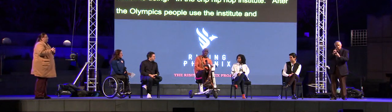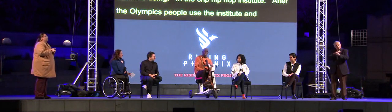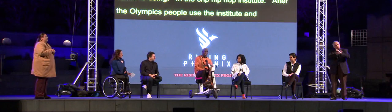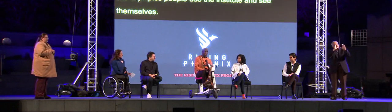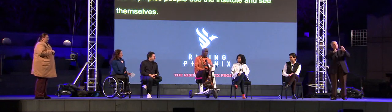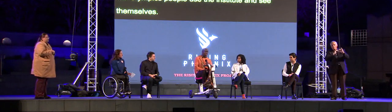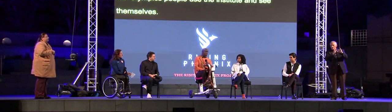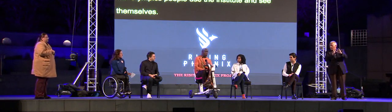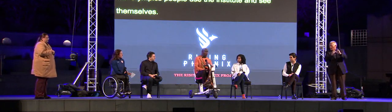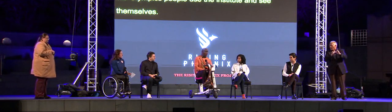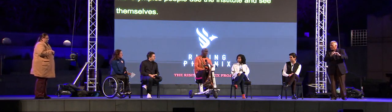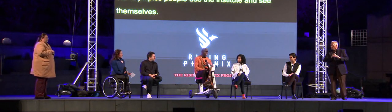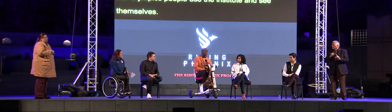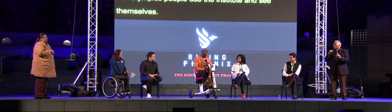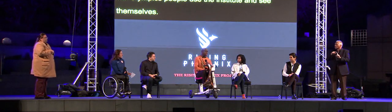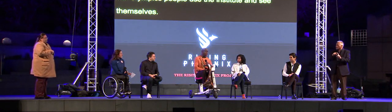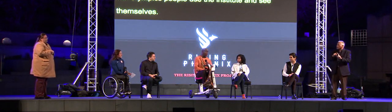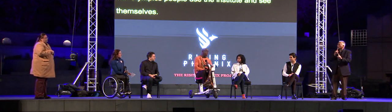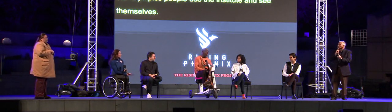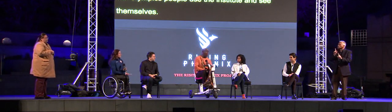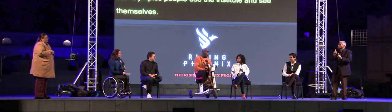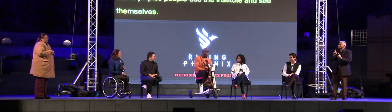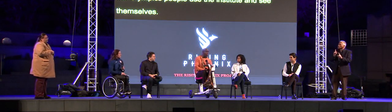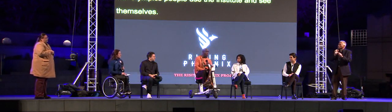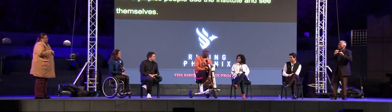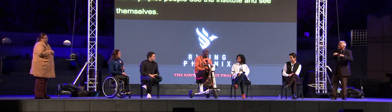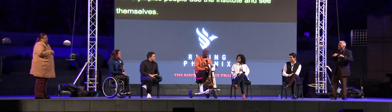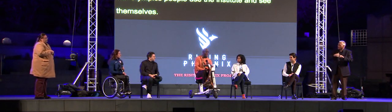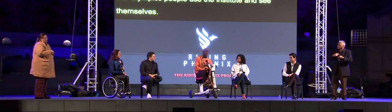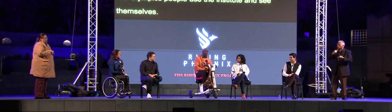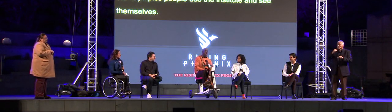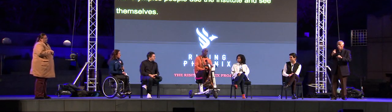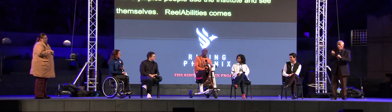The Paralympics come around every four years,